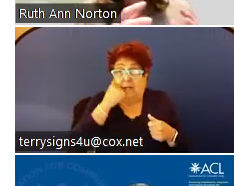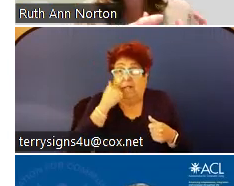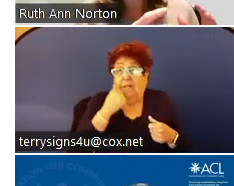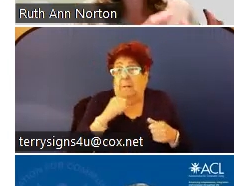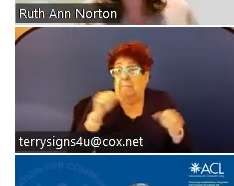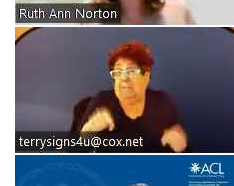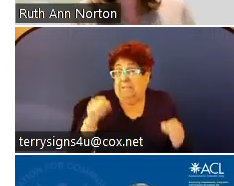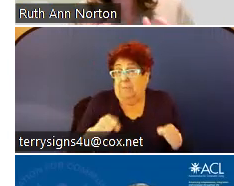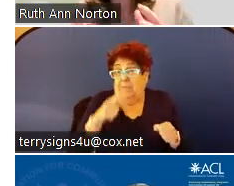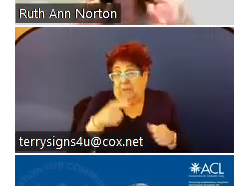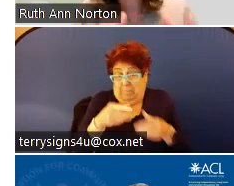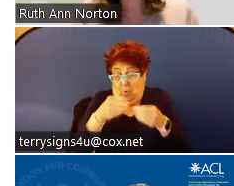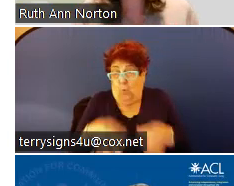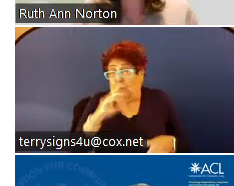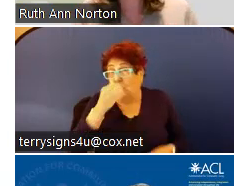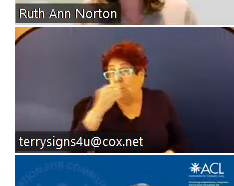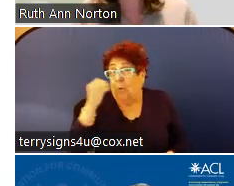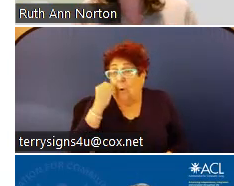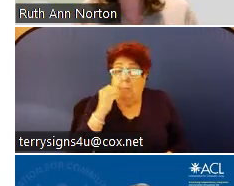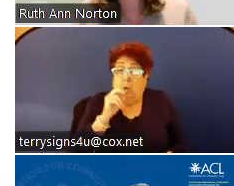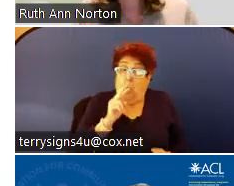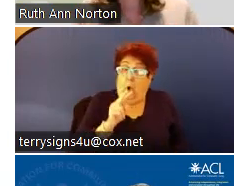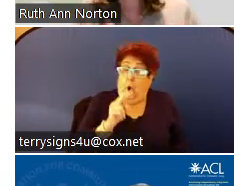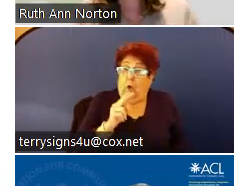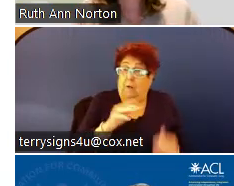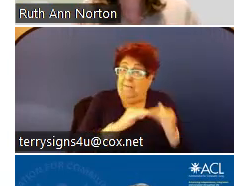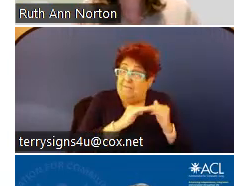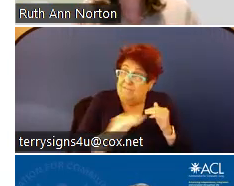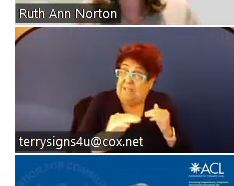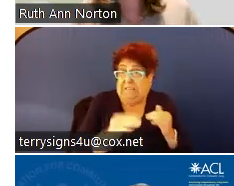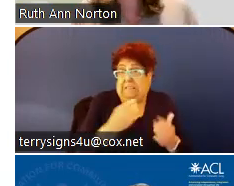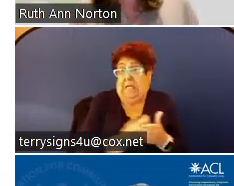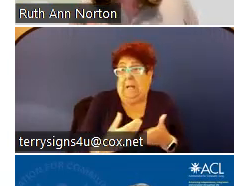We are looking at fixed income and how do we help in these less invested neighbourhoods